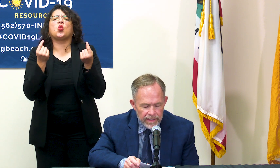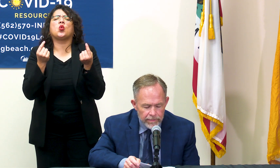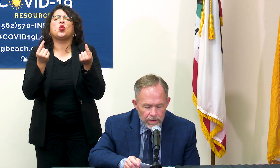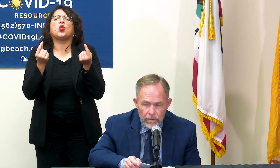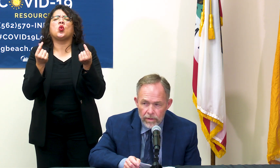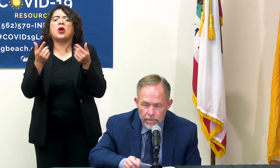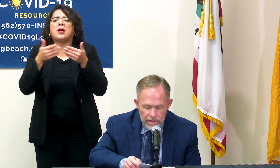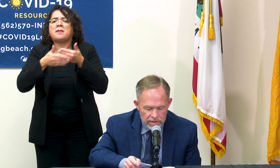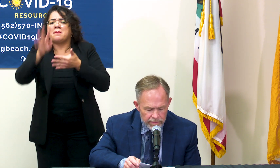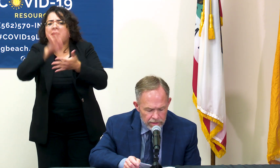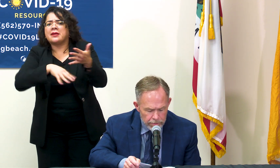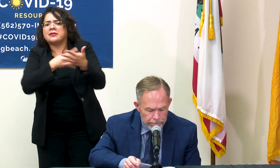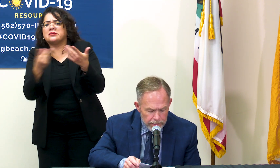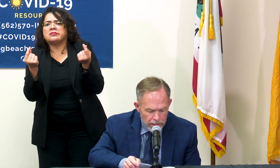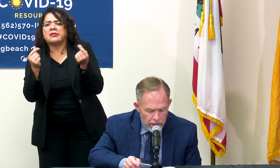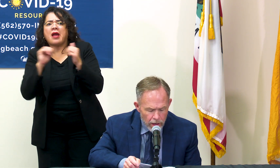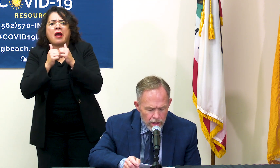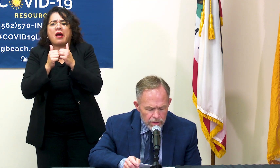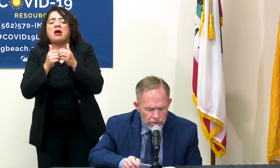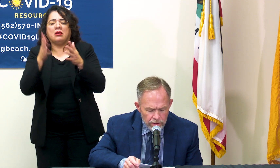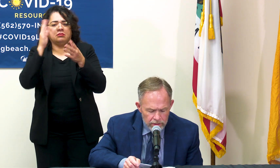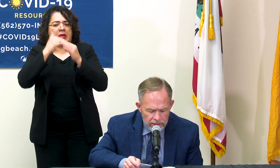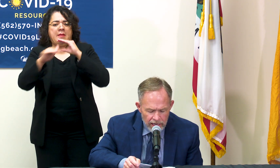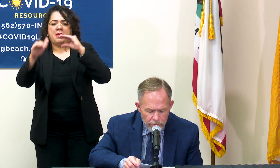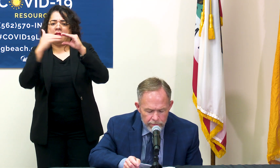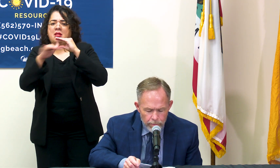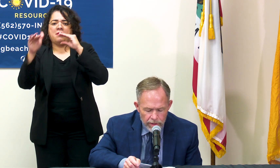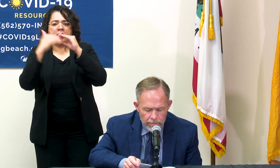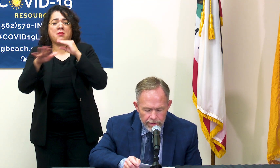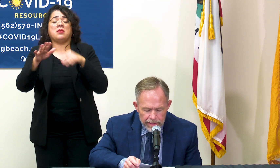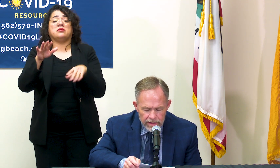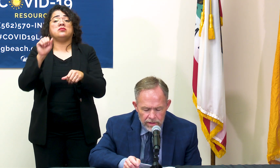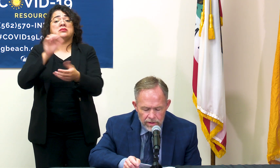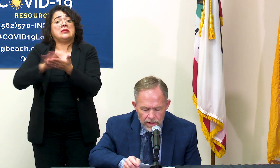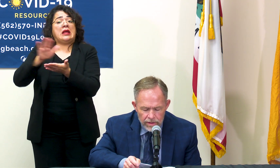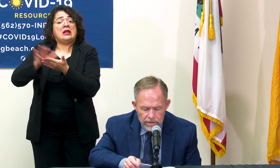email once it's available. All custodial staff will be working Monday to start to